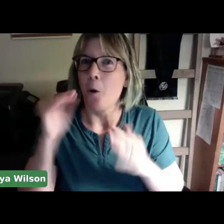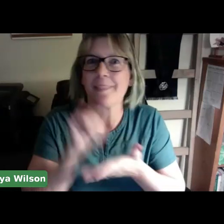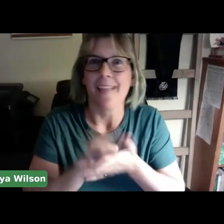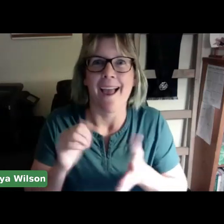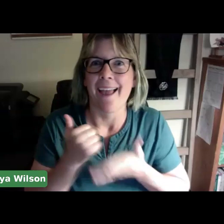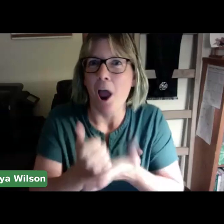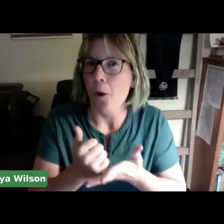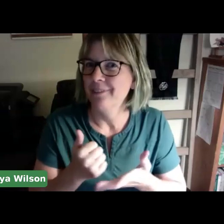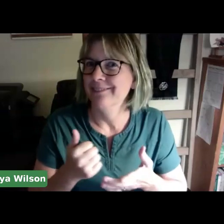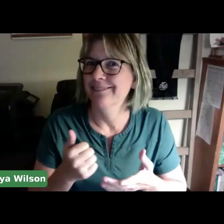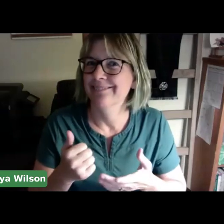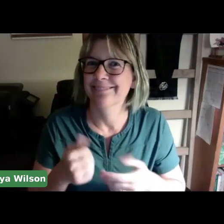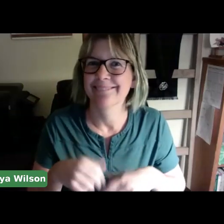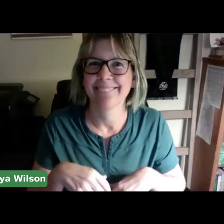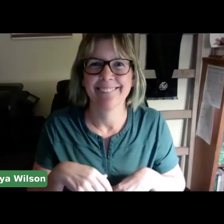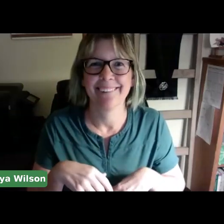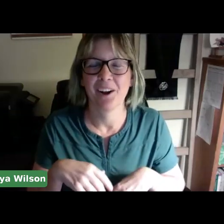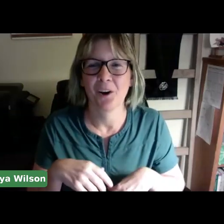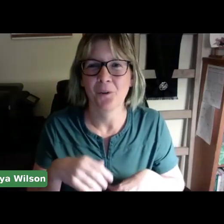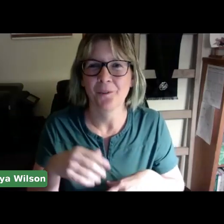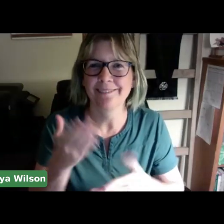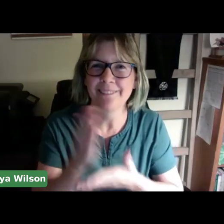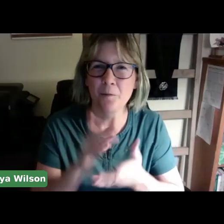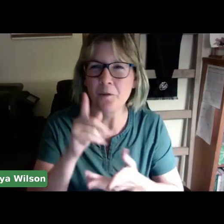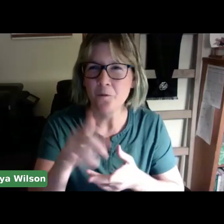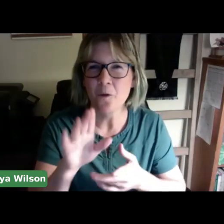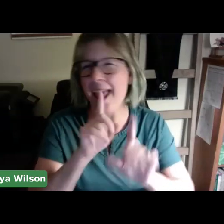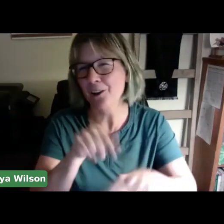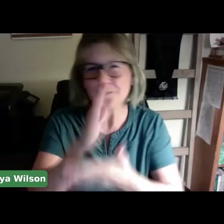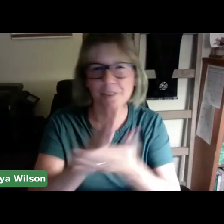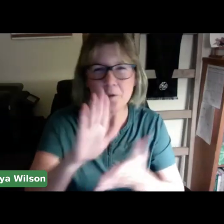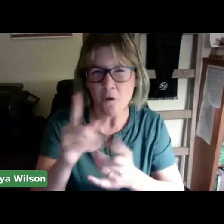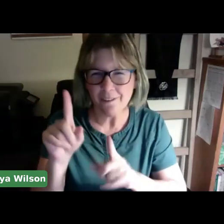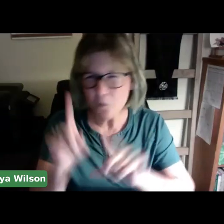Established with your team that can be helpful.